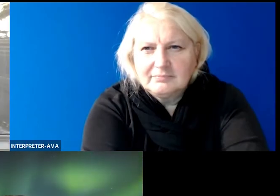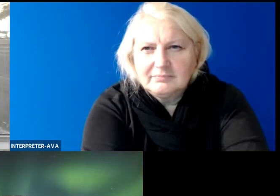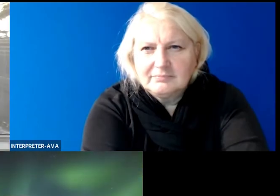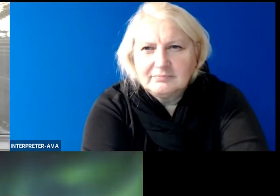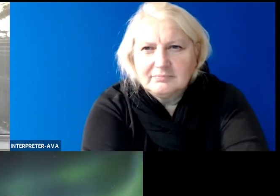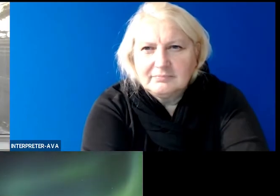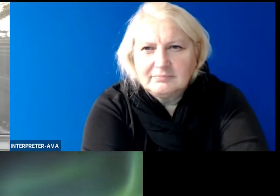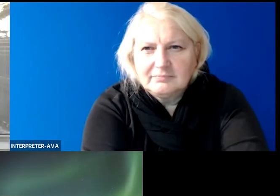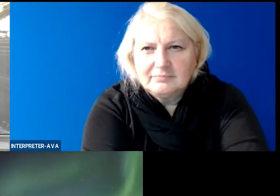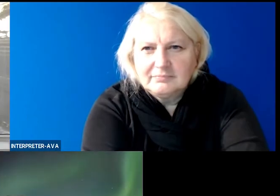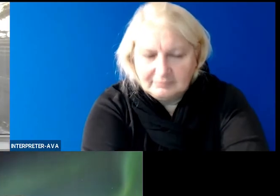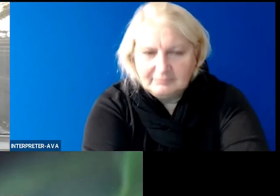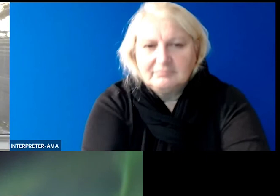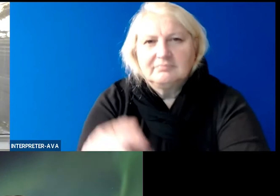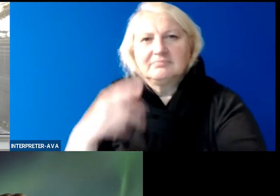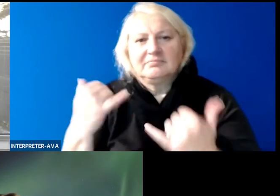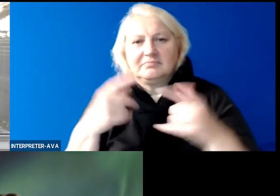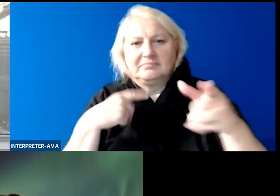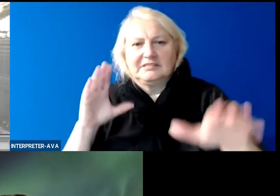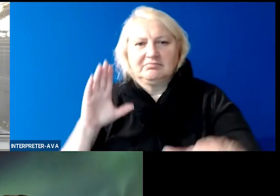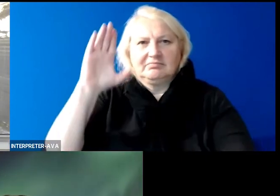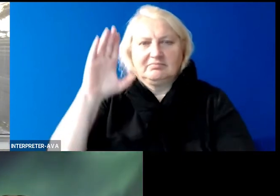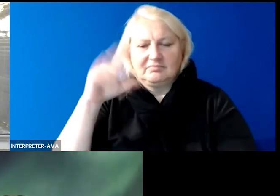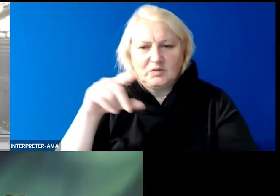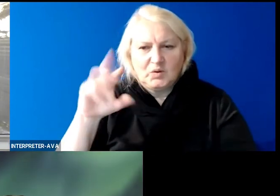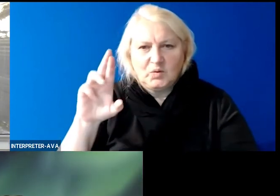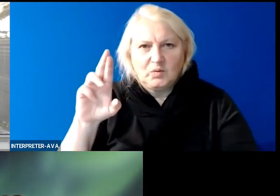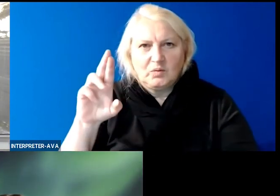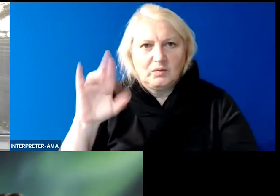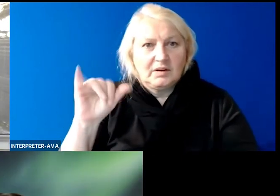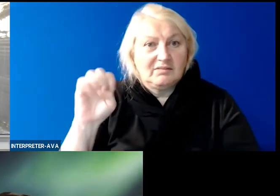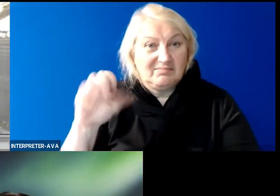Riel, I have a question if maybe we can get the conversation starting and see if